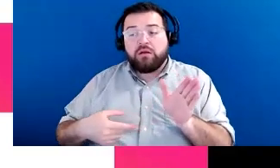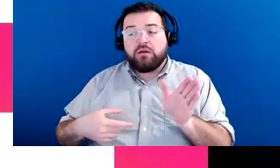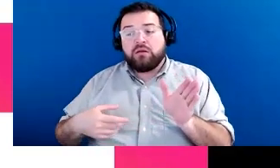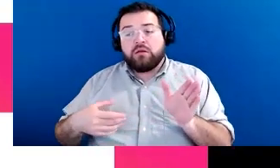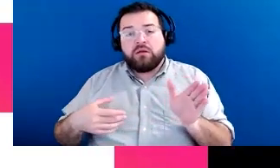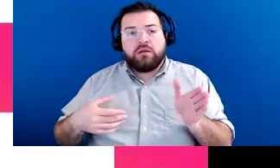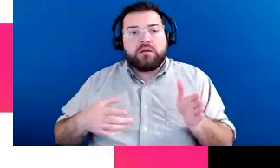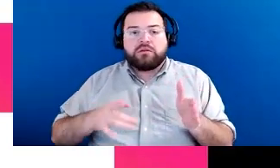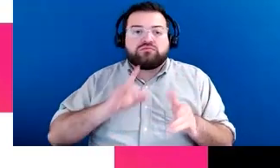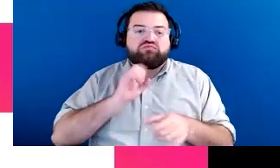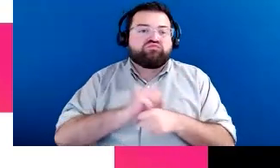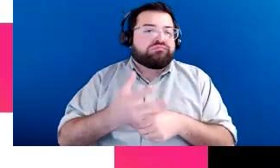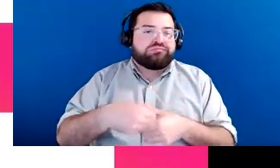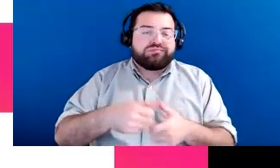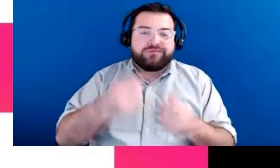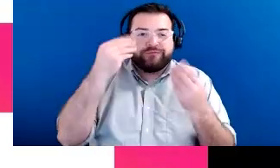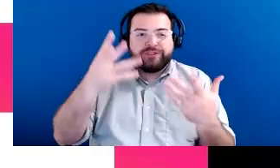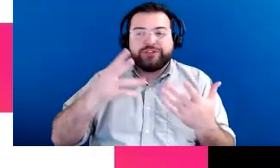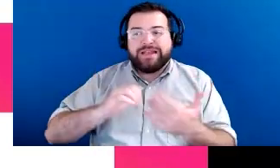it covers information about presenting our content.